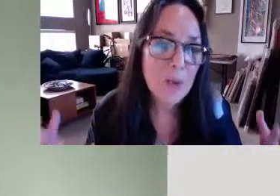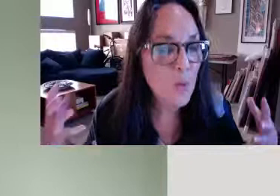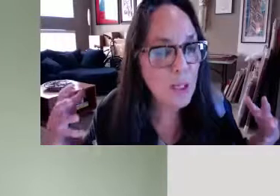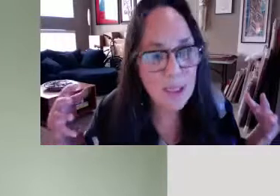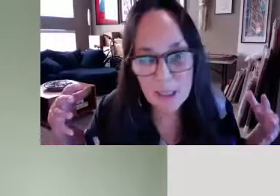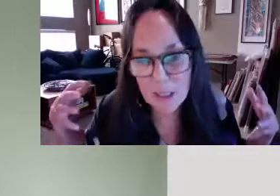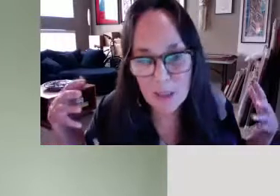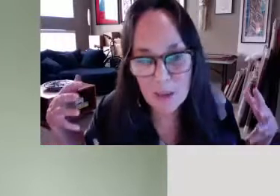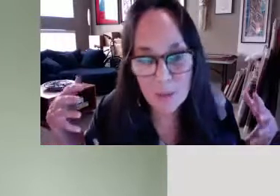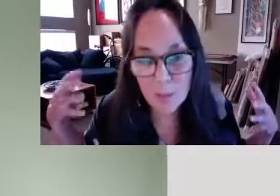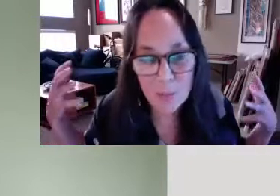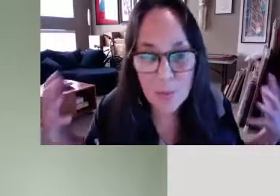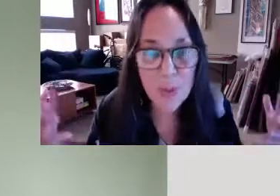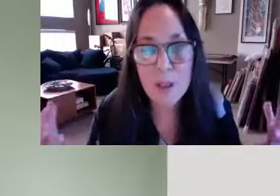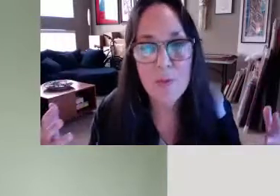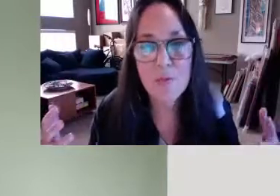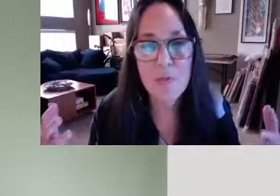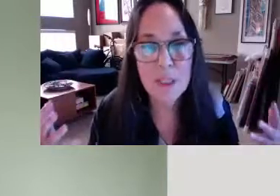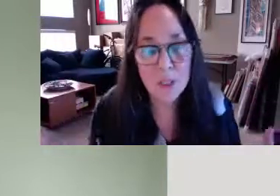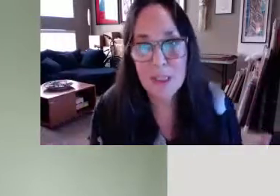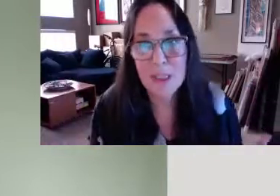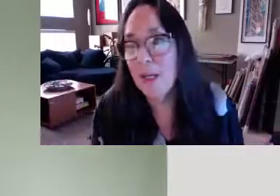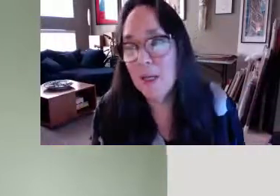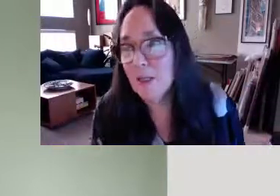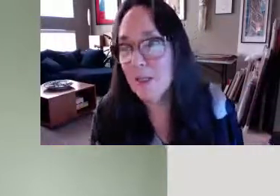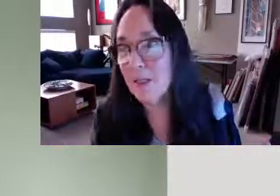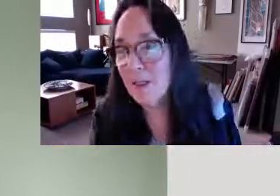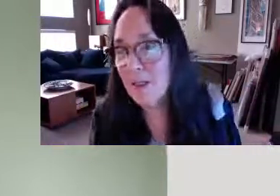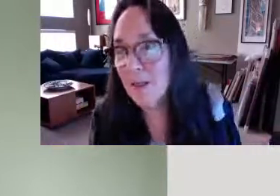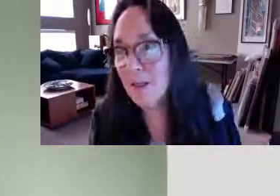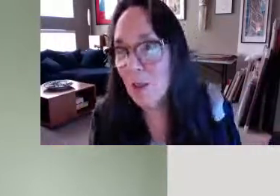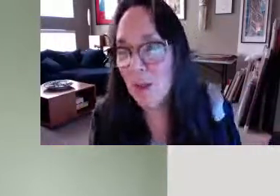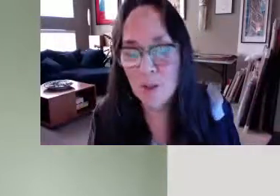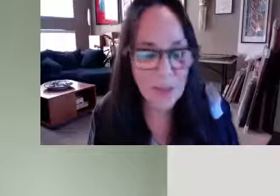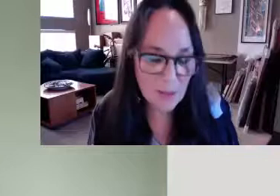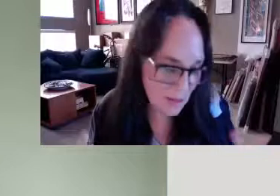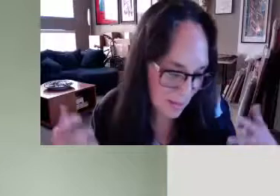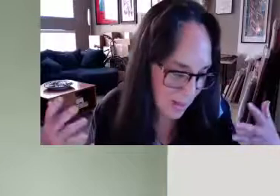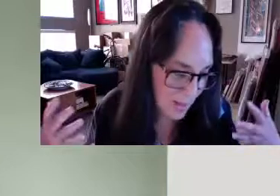wanting to see the you know beauty of indigenous aesthetics and you know i know that's yeah i i